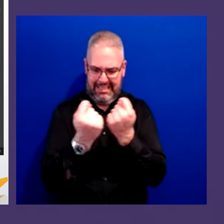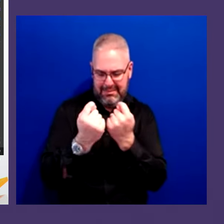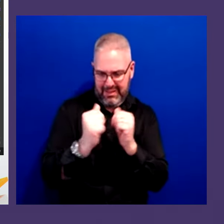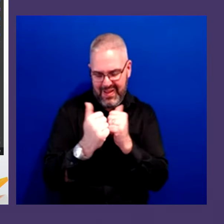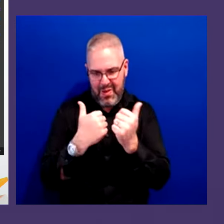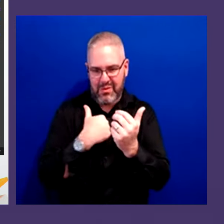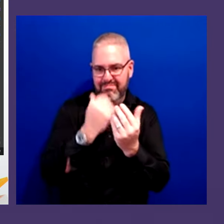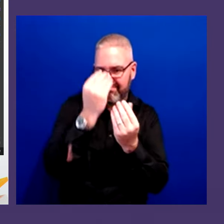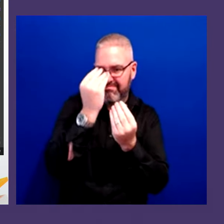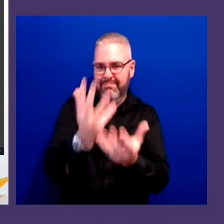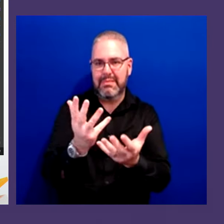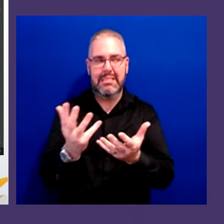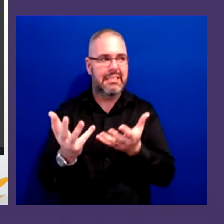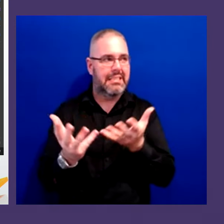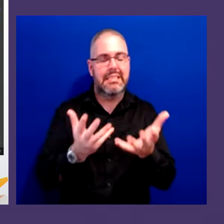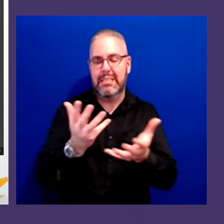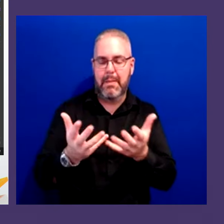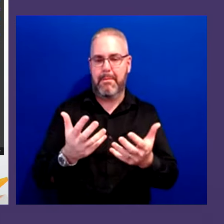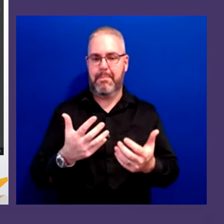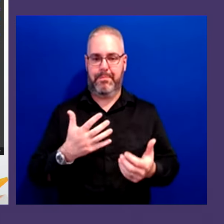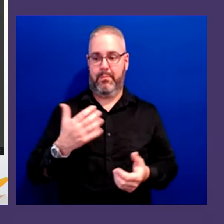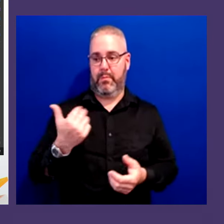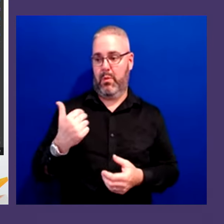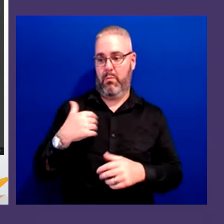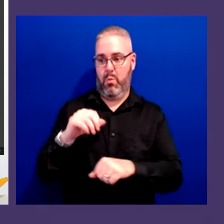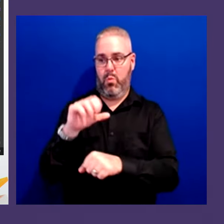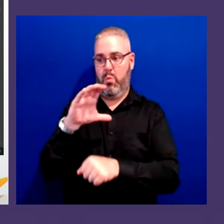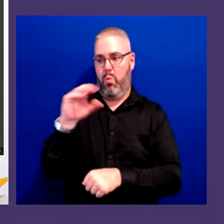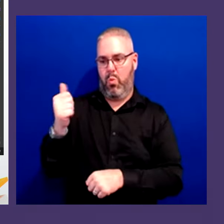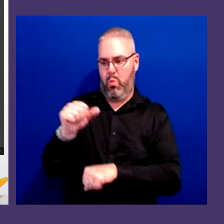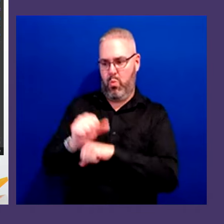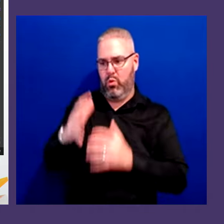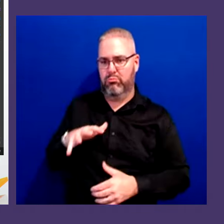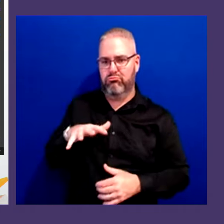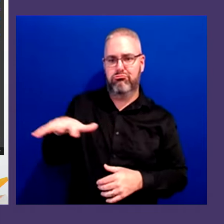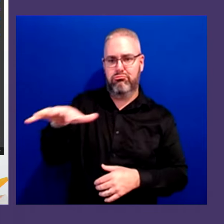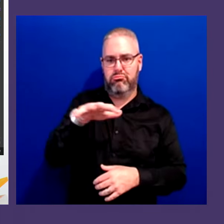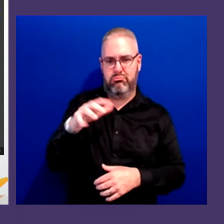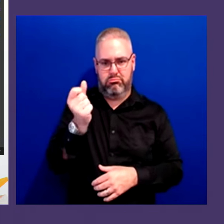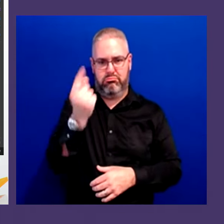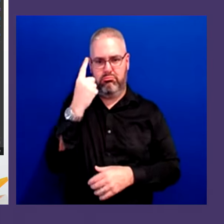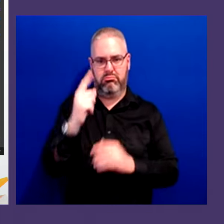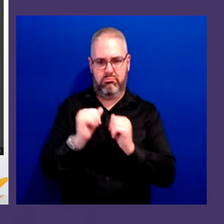so my co-workers would know how I'd like the screen shared with me.